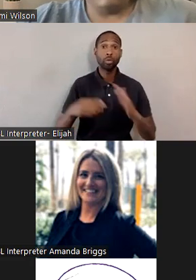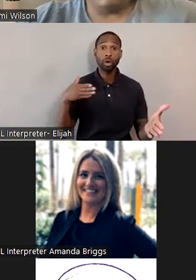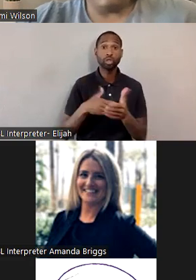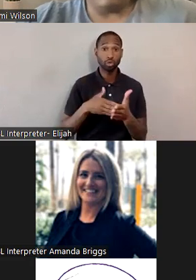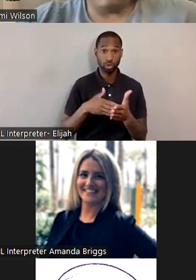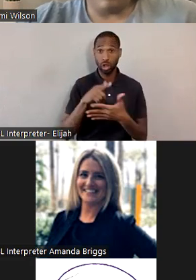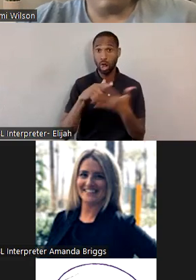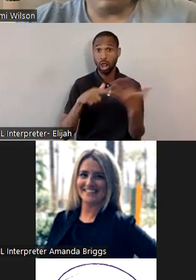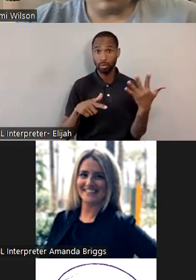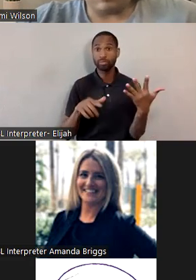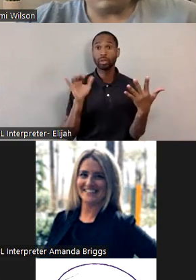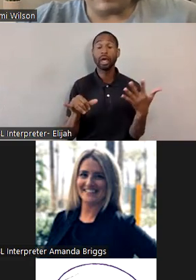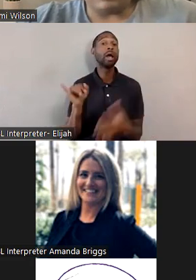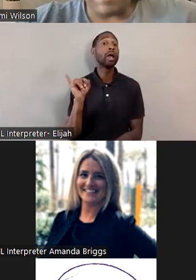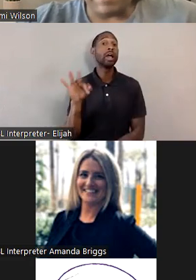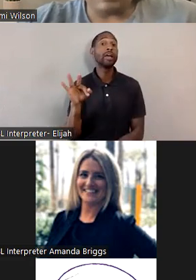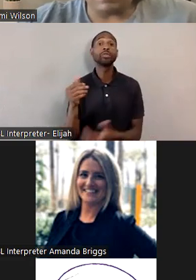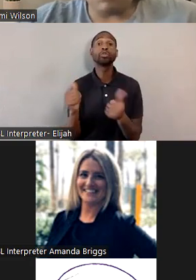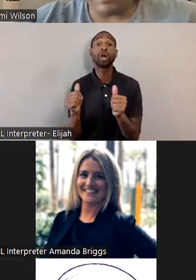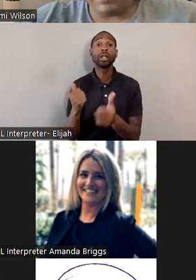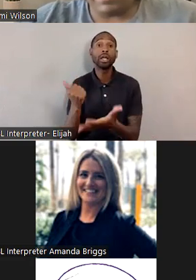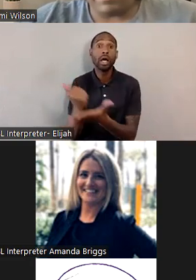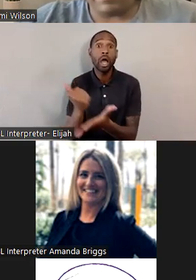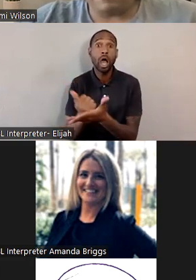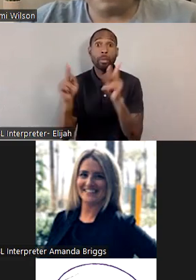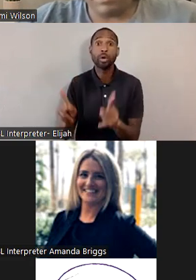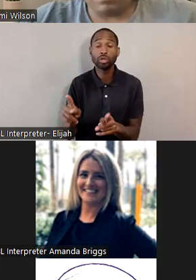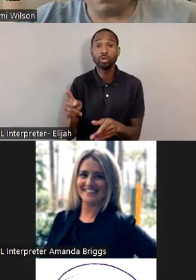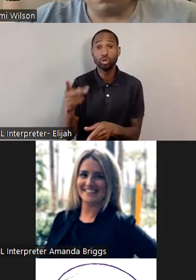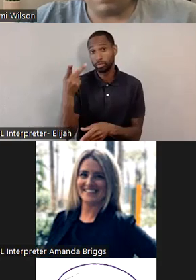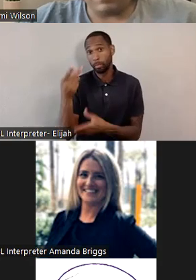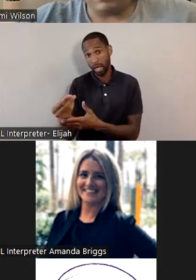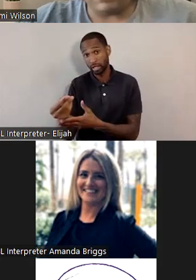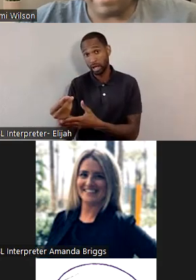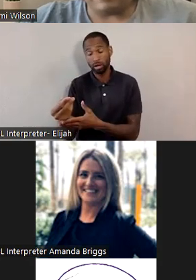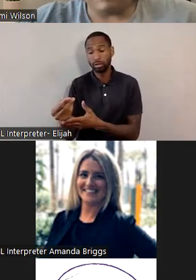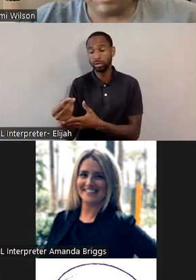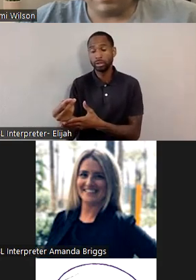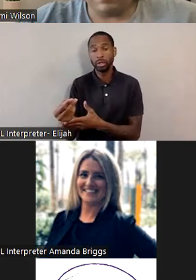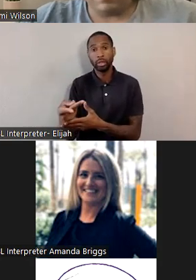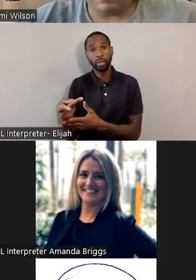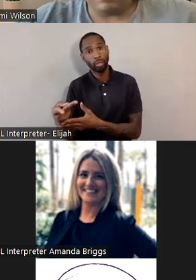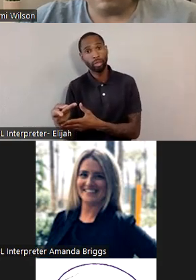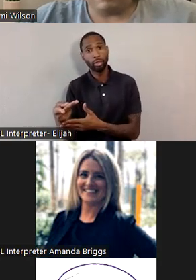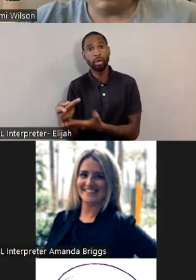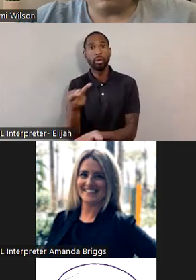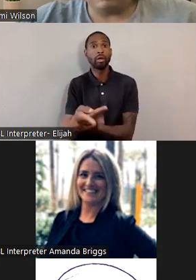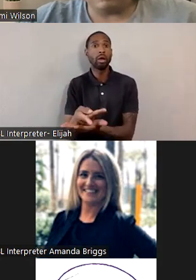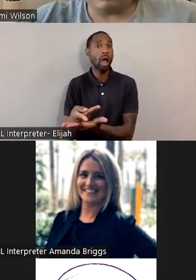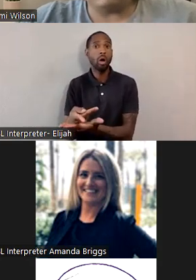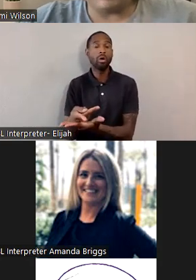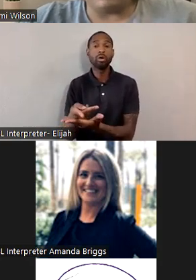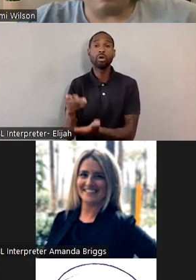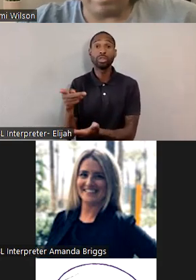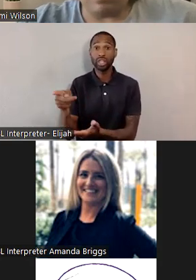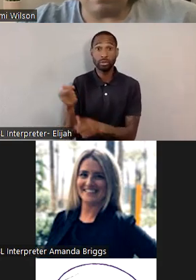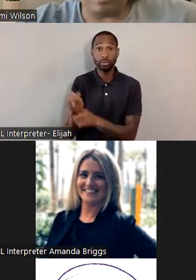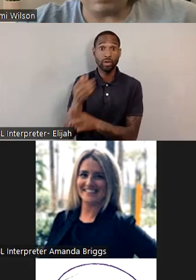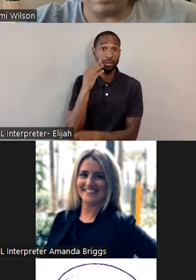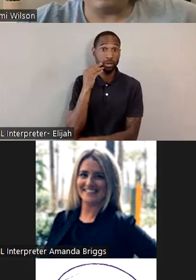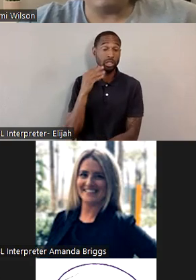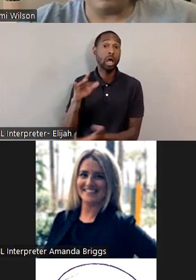if you try to aid someone who is actively experiencing a medical emergency,